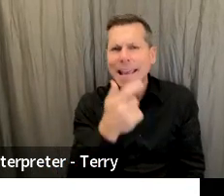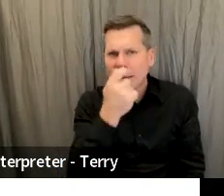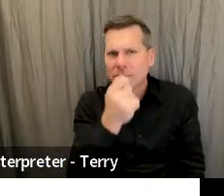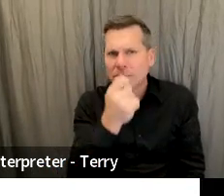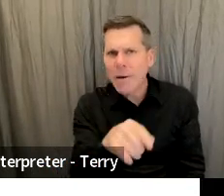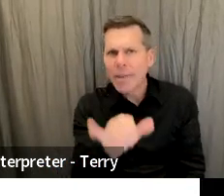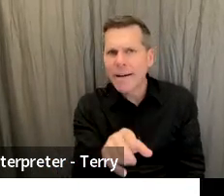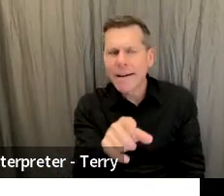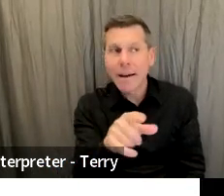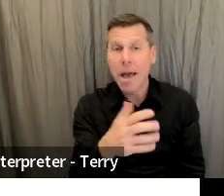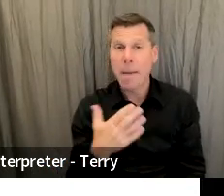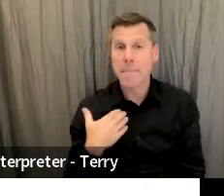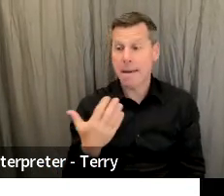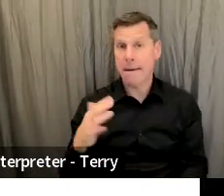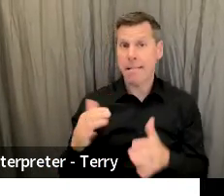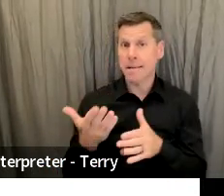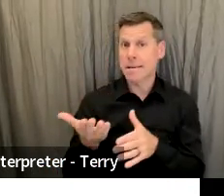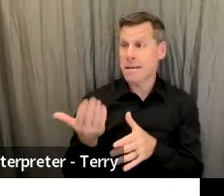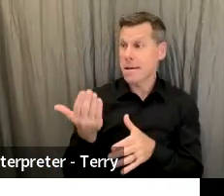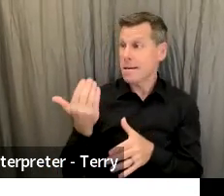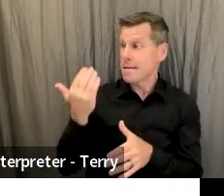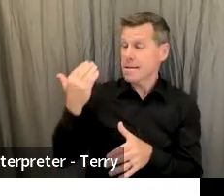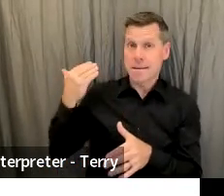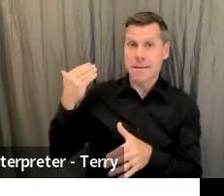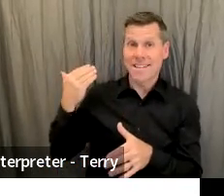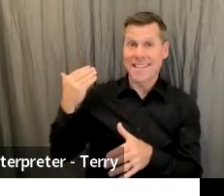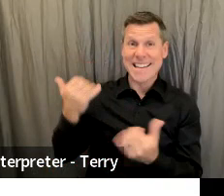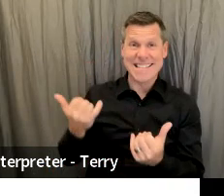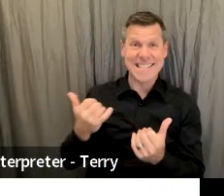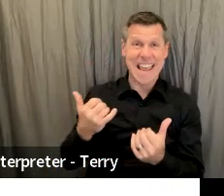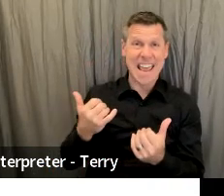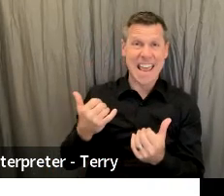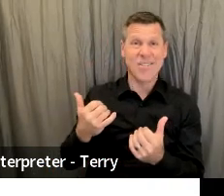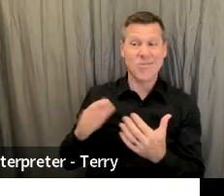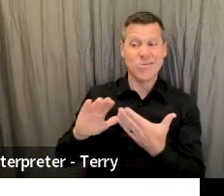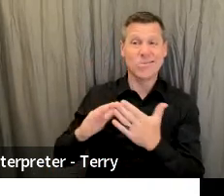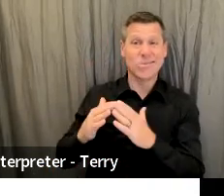All of my previous classes, because of the way that our campus is now running campus close at the end of the semester,